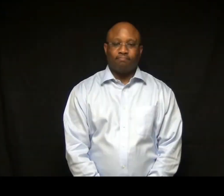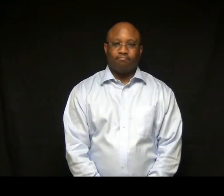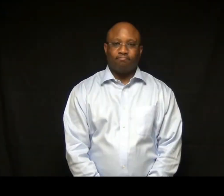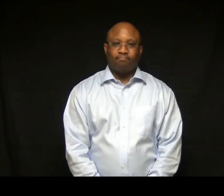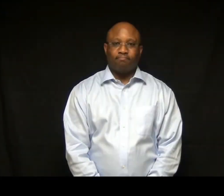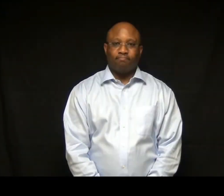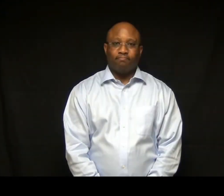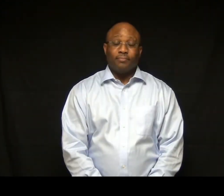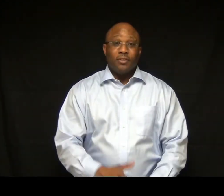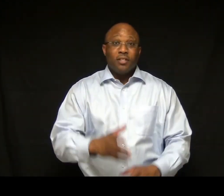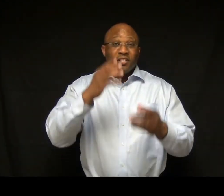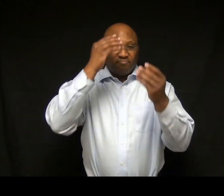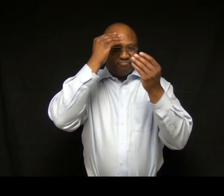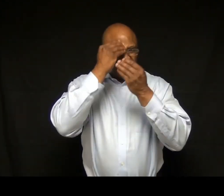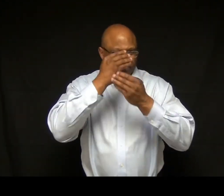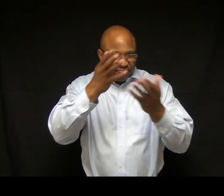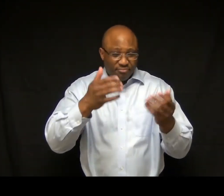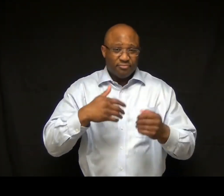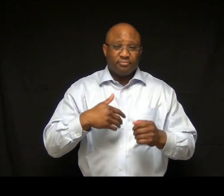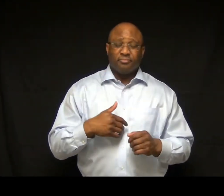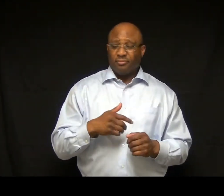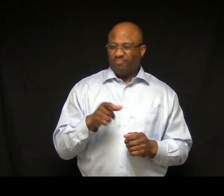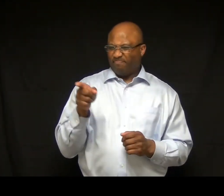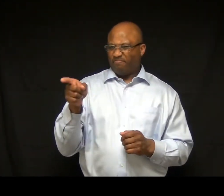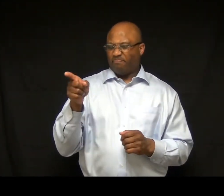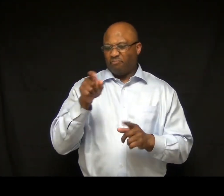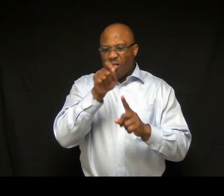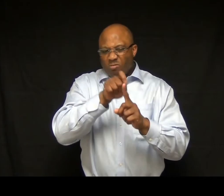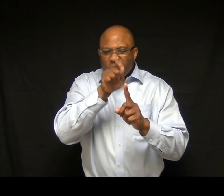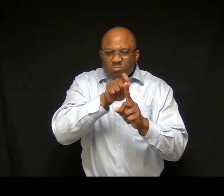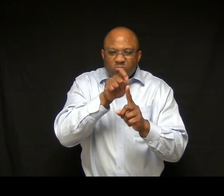Attention to the topic of bullying